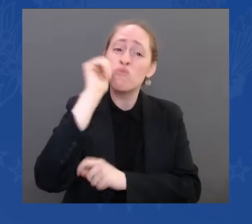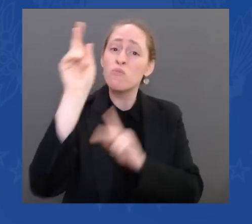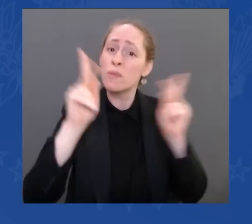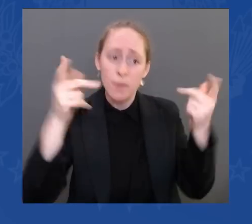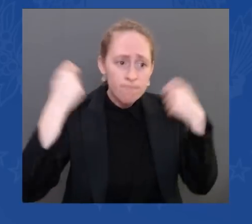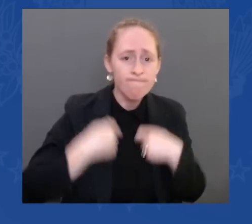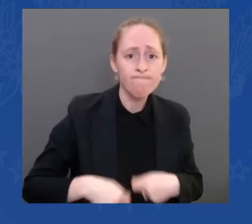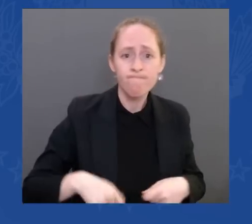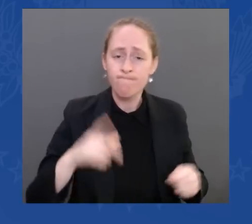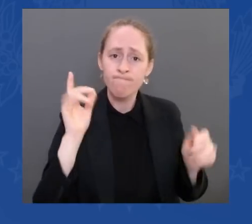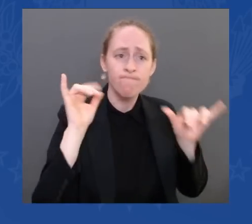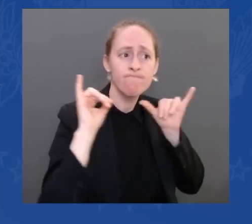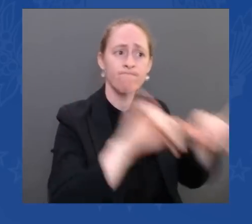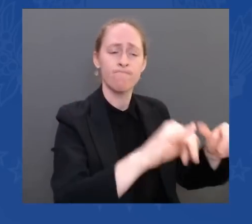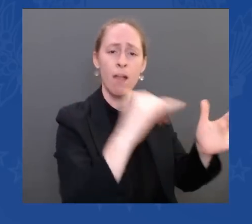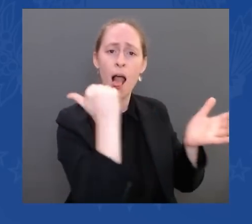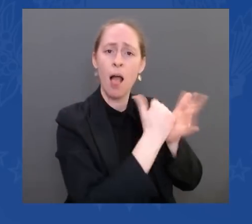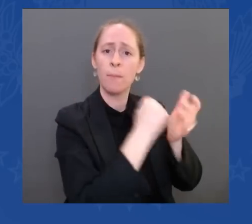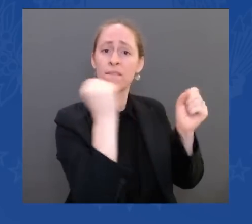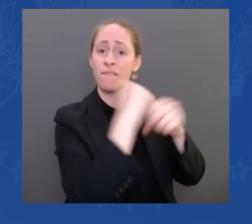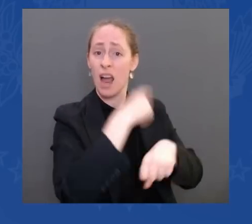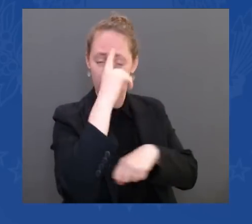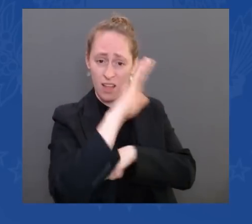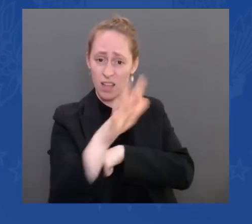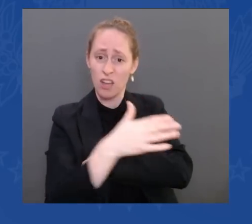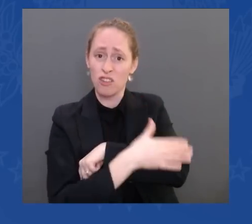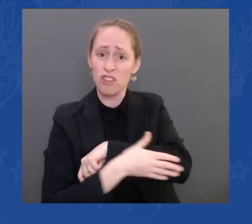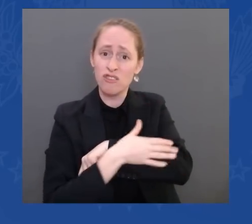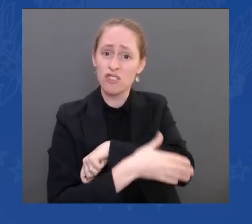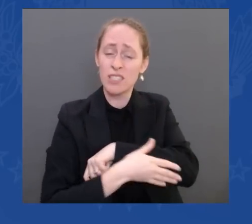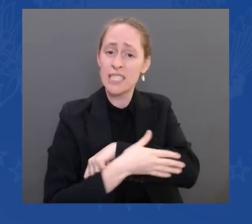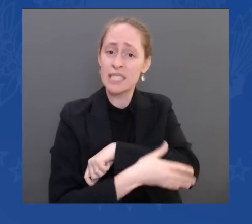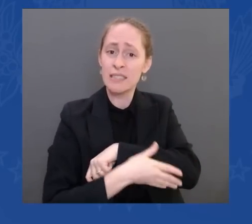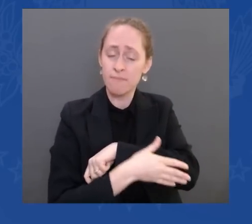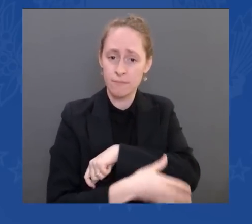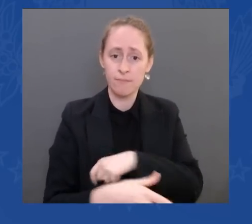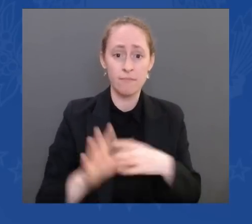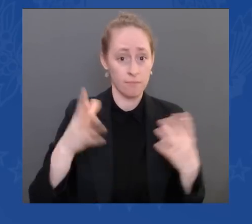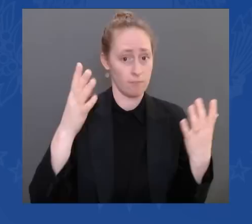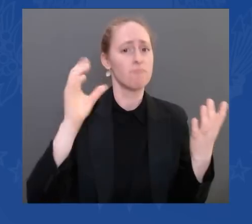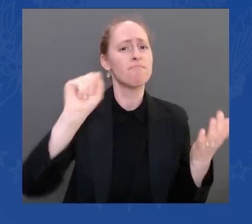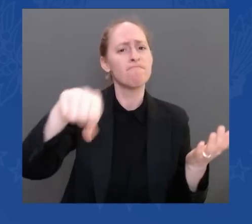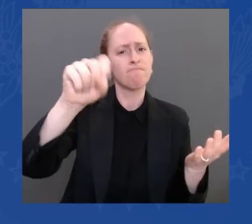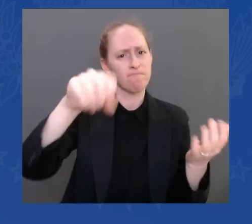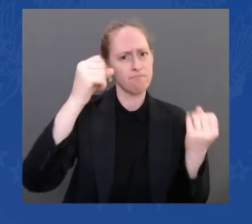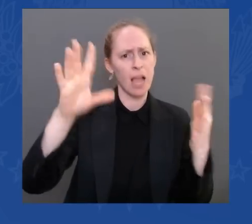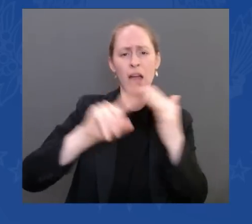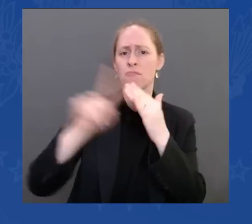but a lot are staying, including women as well as men, staying to fight for their country.